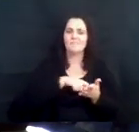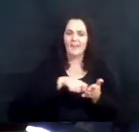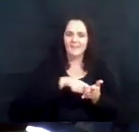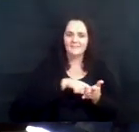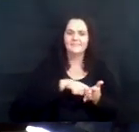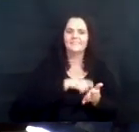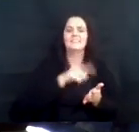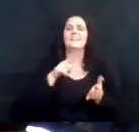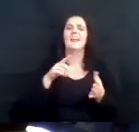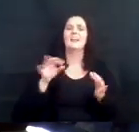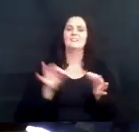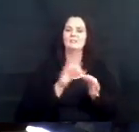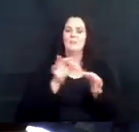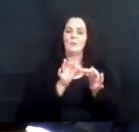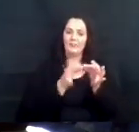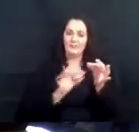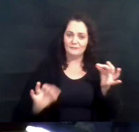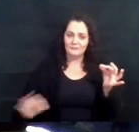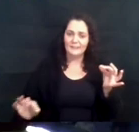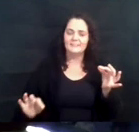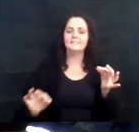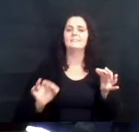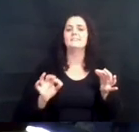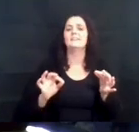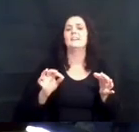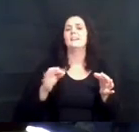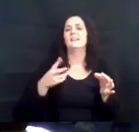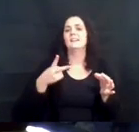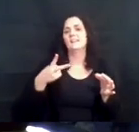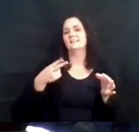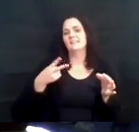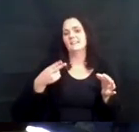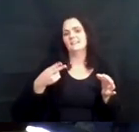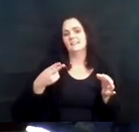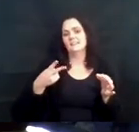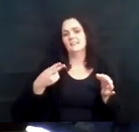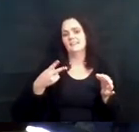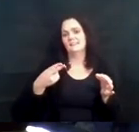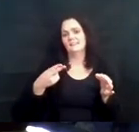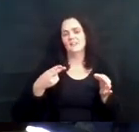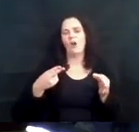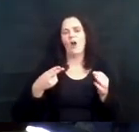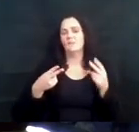thread, a pair of scissors or two pairs of scissors, one fairly cruddy pair of